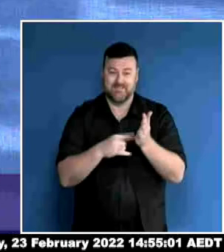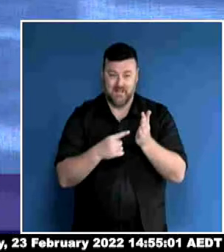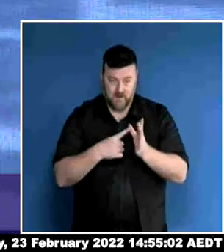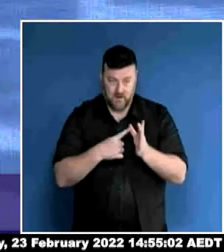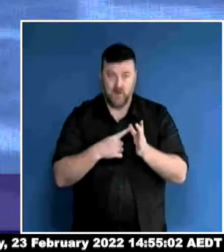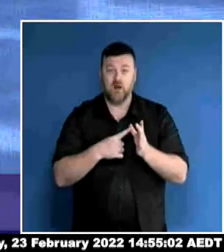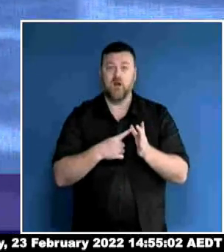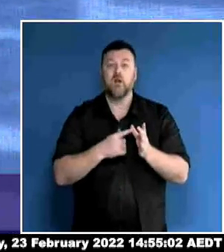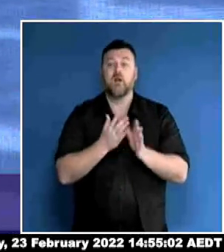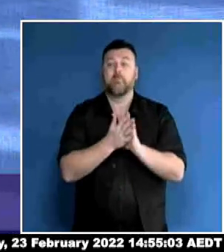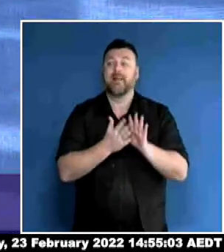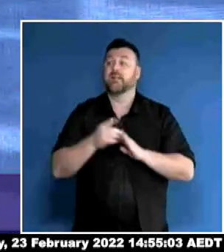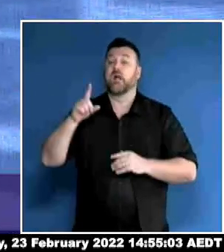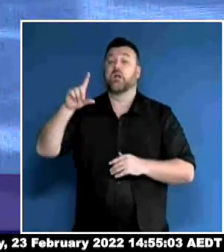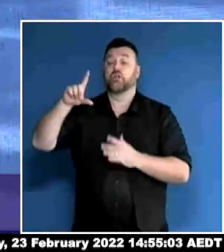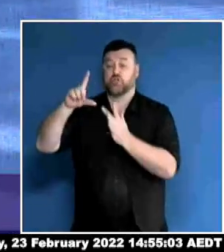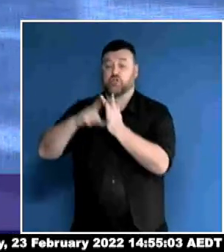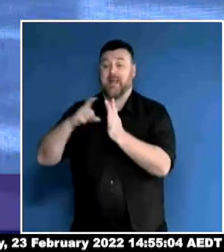interview for the BusyBeans program.